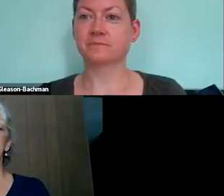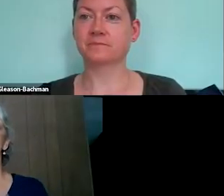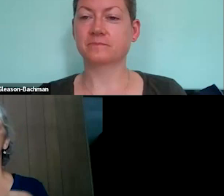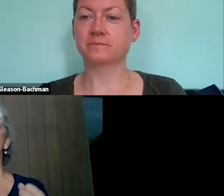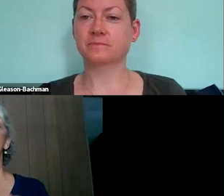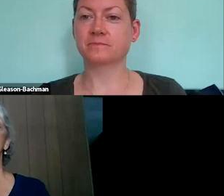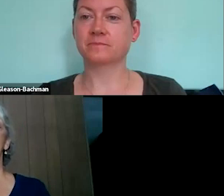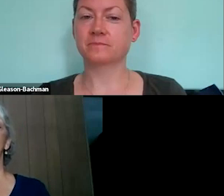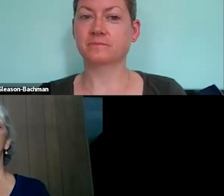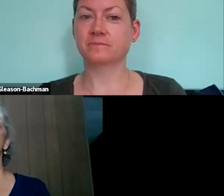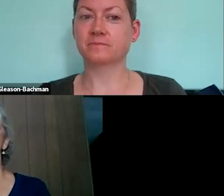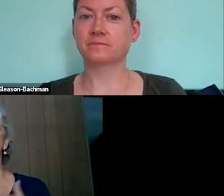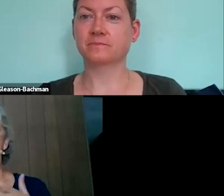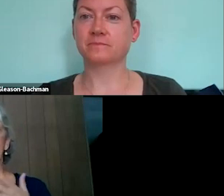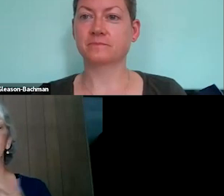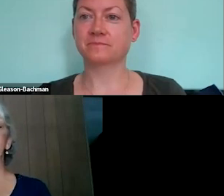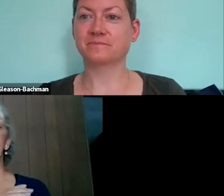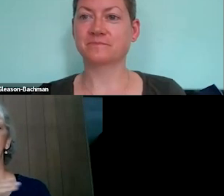who's going to be leading today's session, Kate.